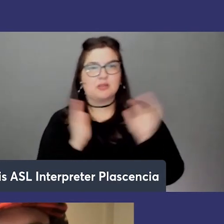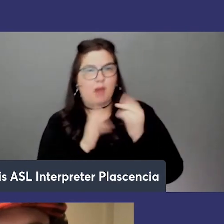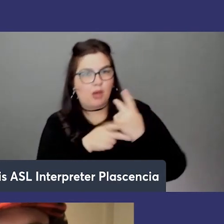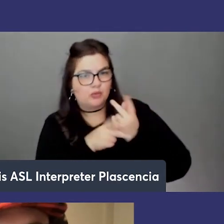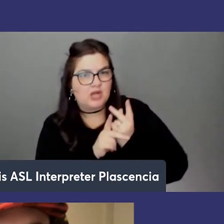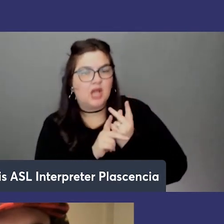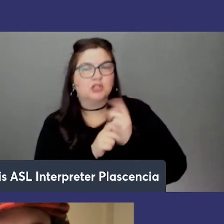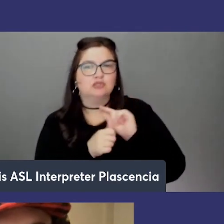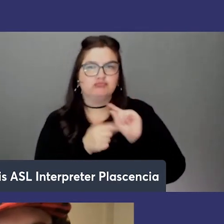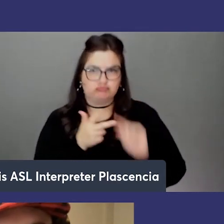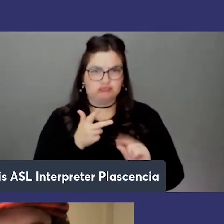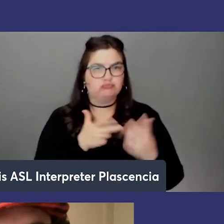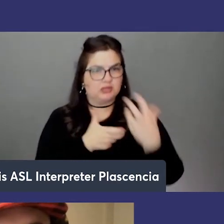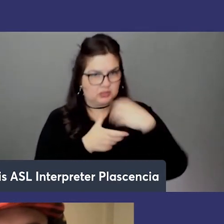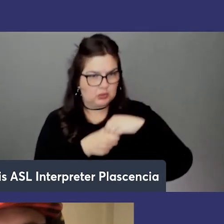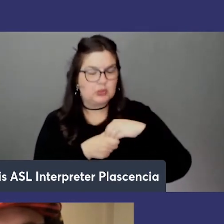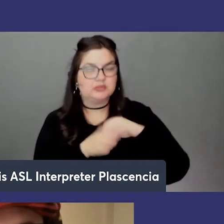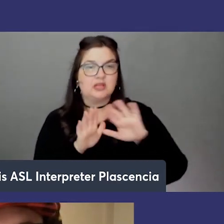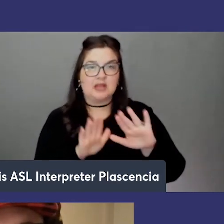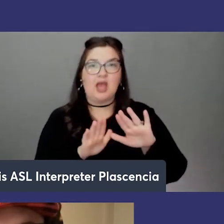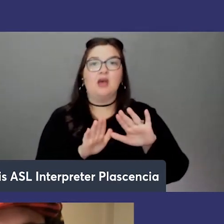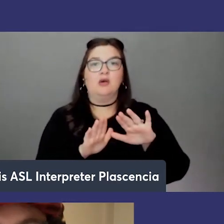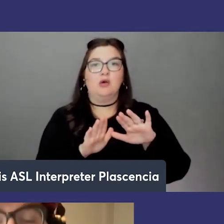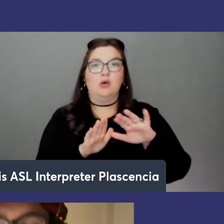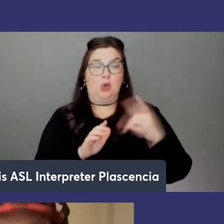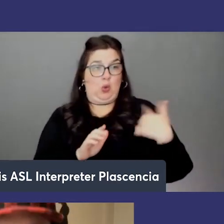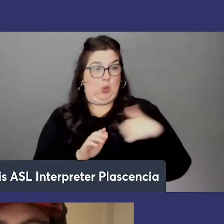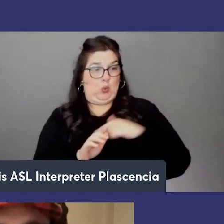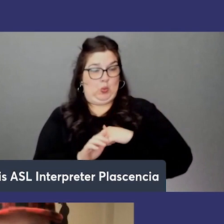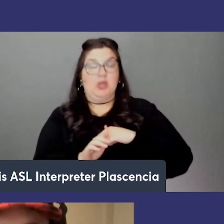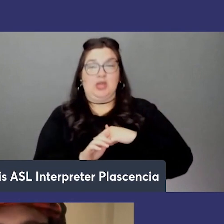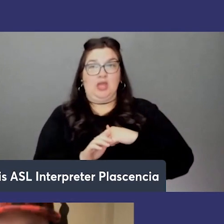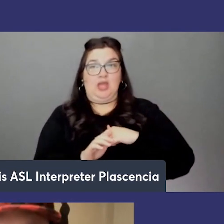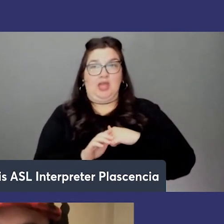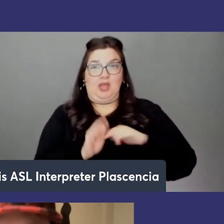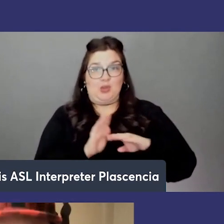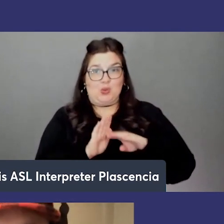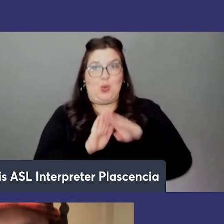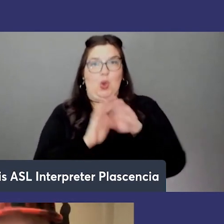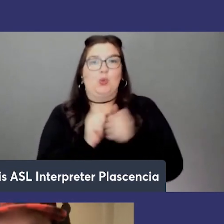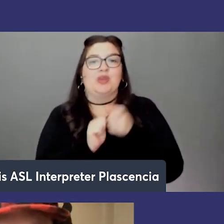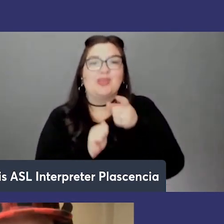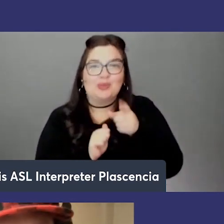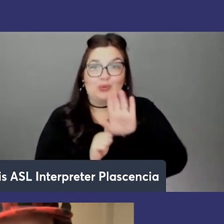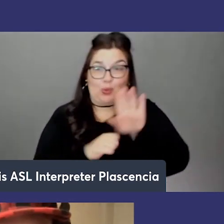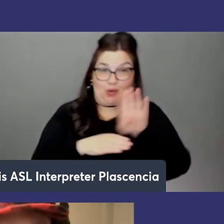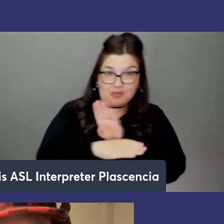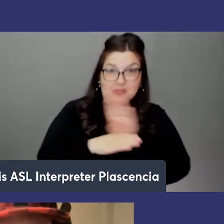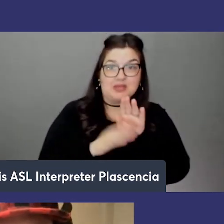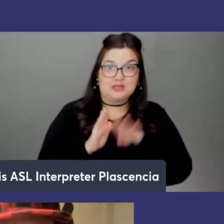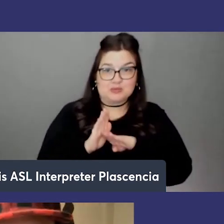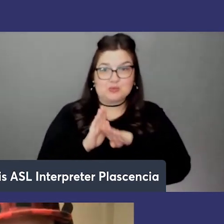and then the concept is we grow with you. So as you grow your business, you start paying according to the usage,